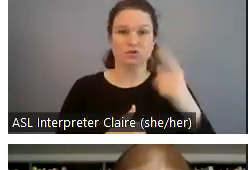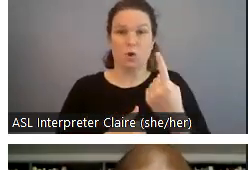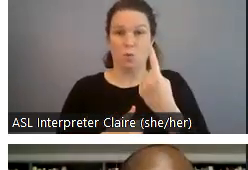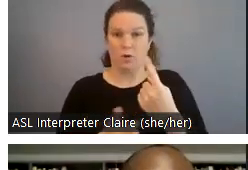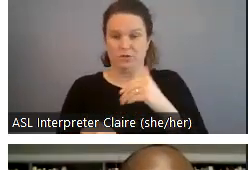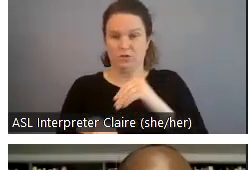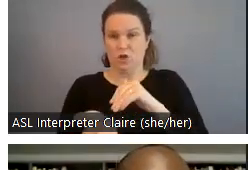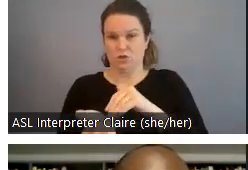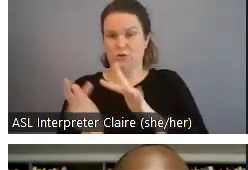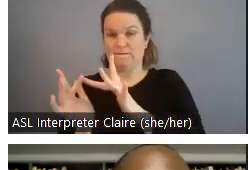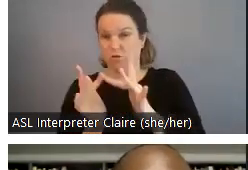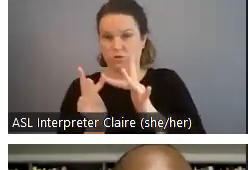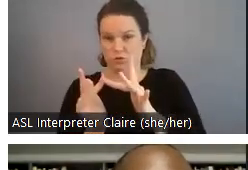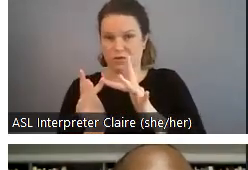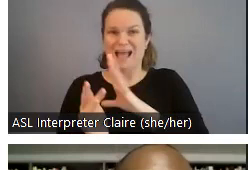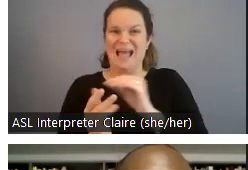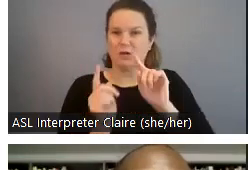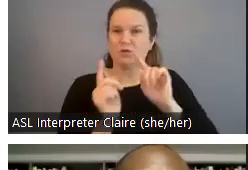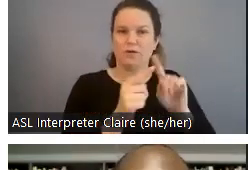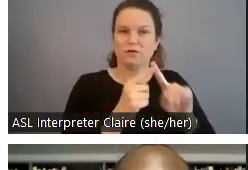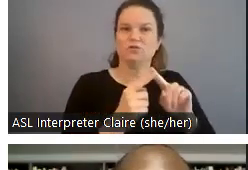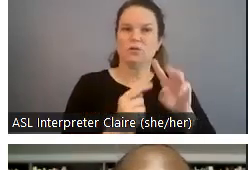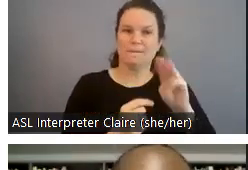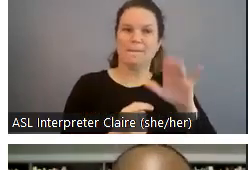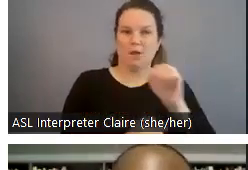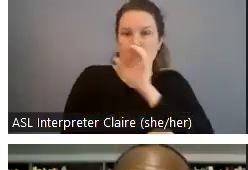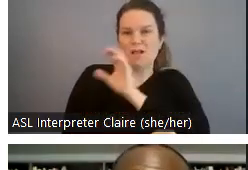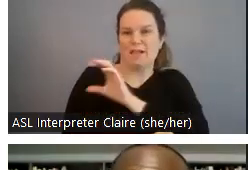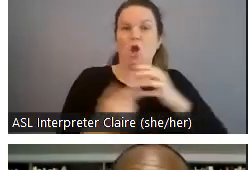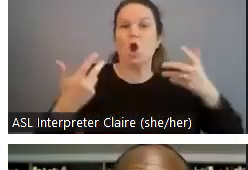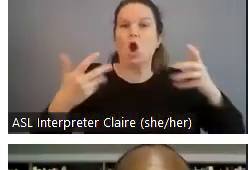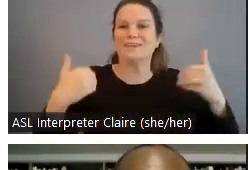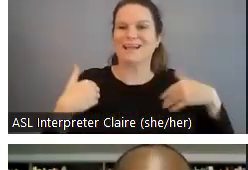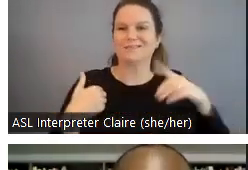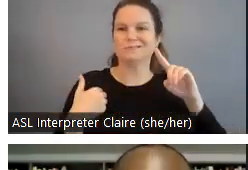and she's been seen at the Mayo Clinic for a Long COVID. And she already has a